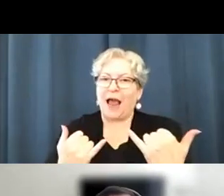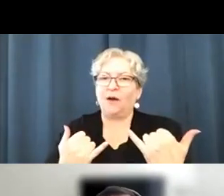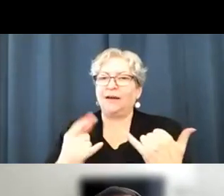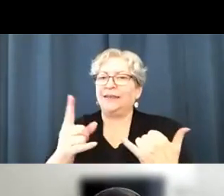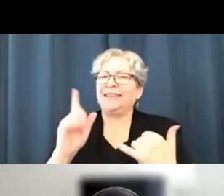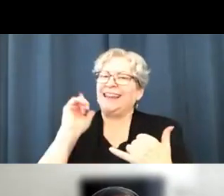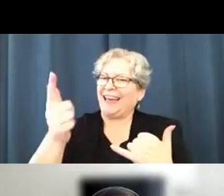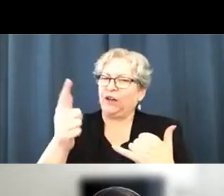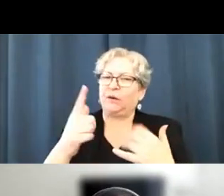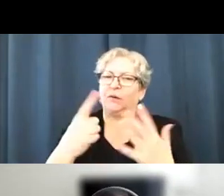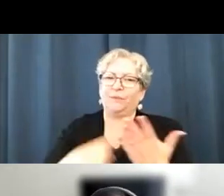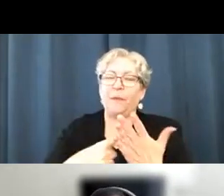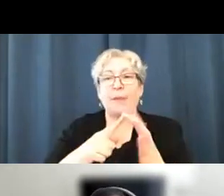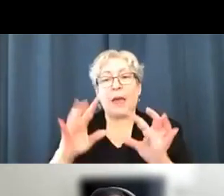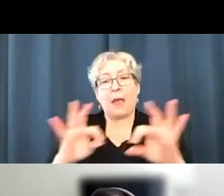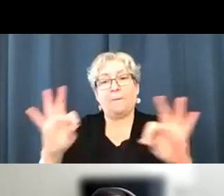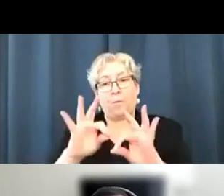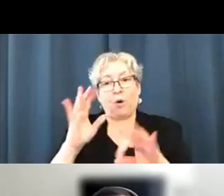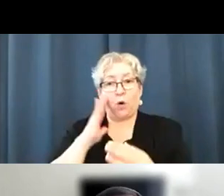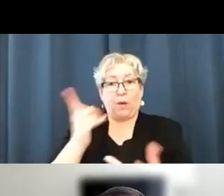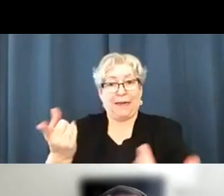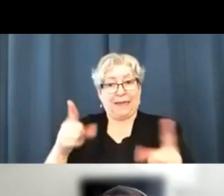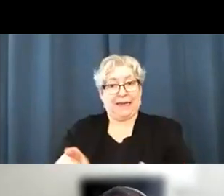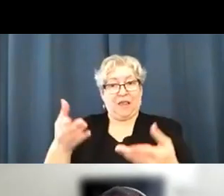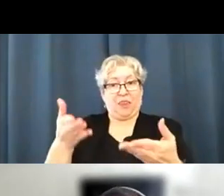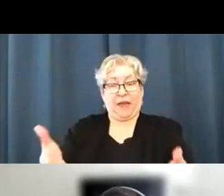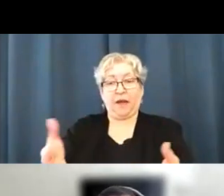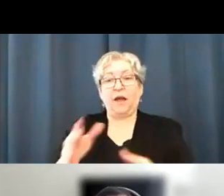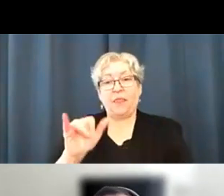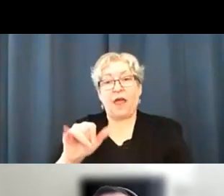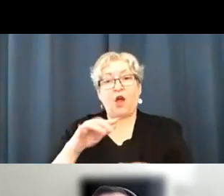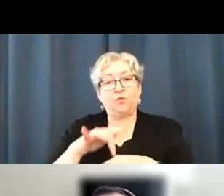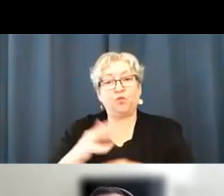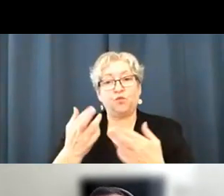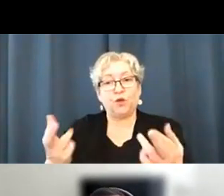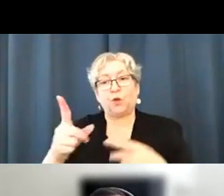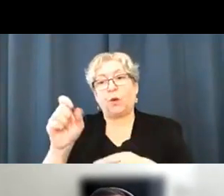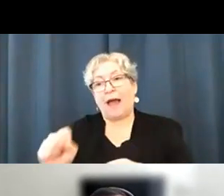but it is important that you know it exists. It is a resource that you will need to be familiar with if you're going